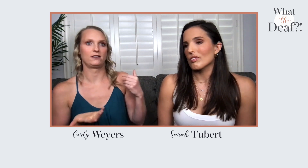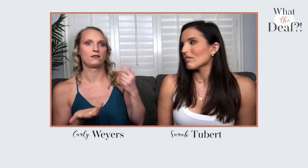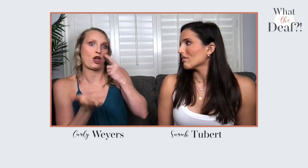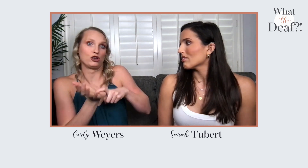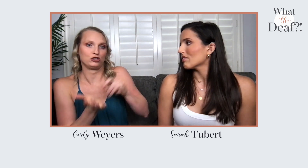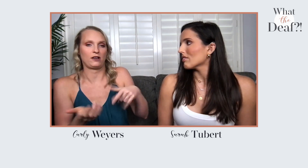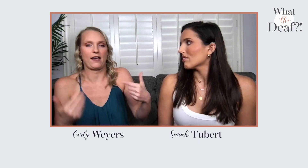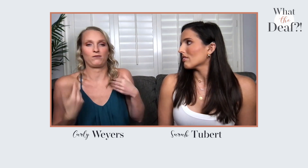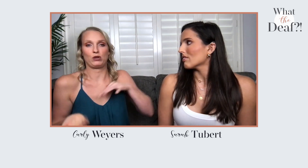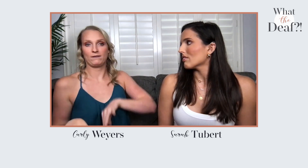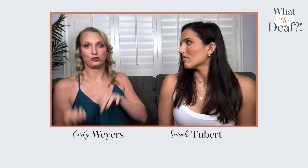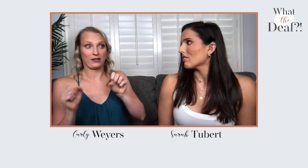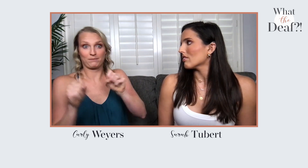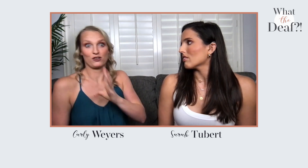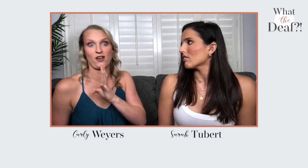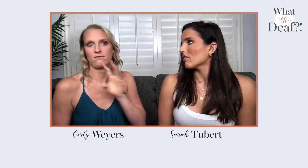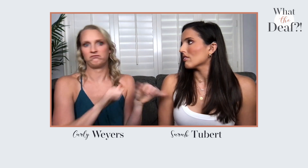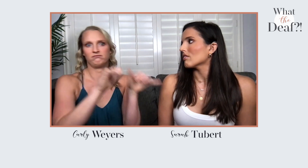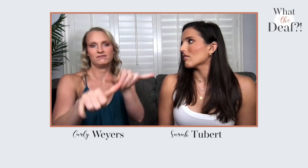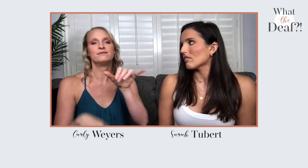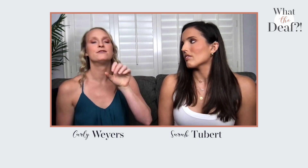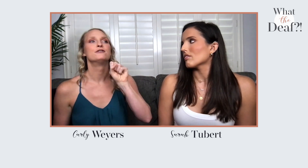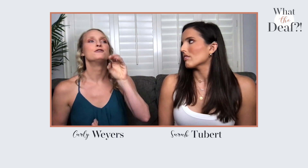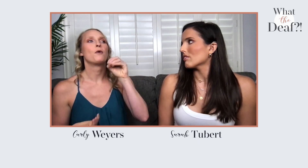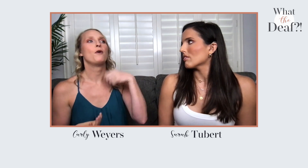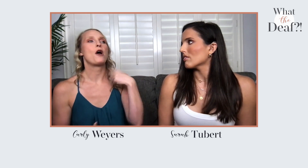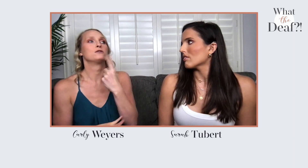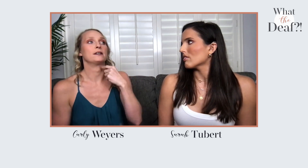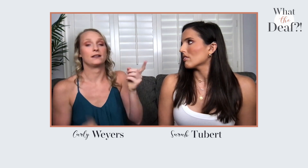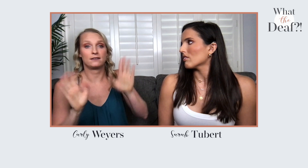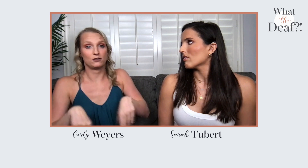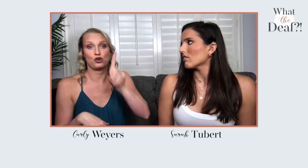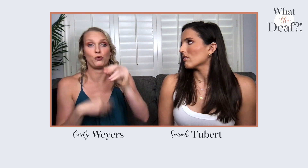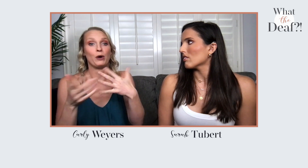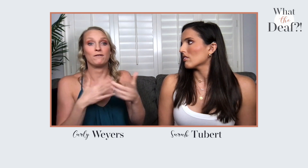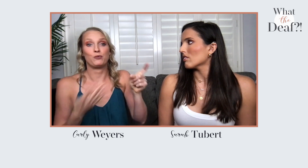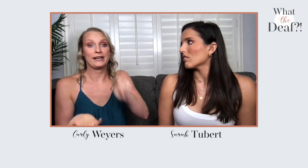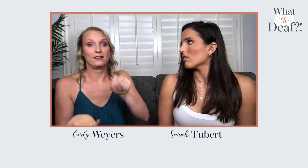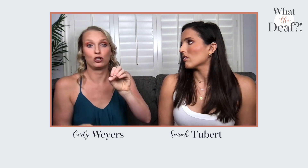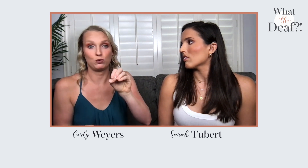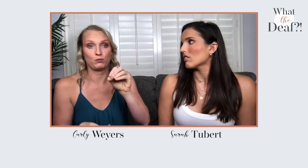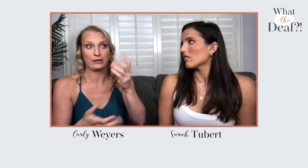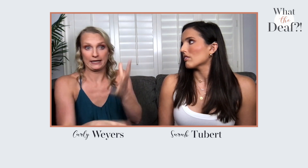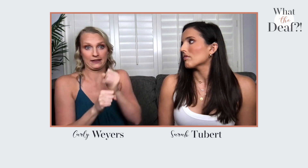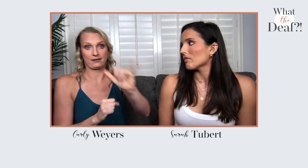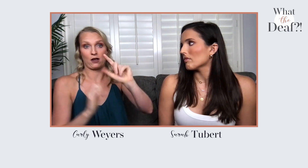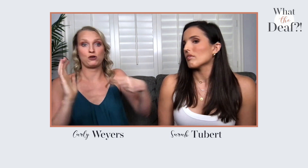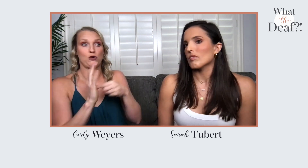she's acknowledged that she has the privilege of being able to speak like you. And I've always told her, "Do whatever you need to do to get the role that you want